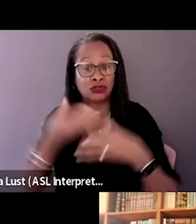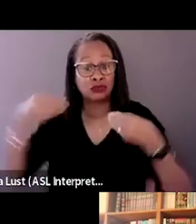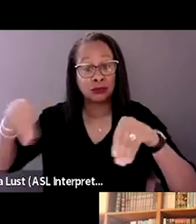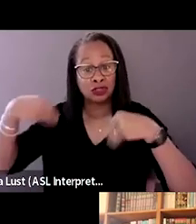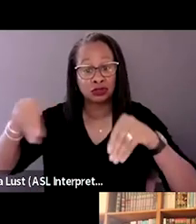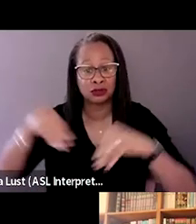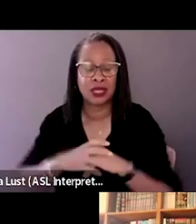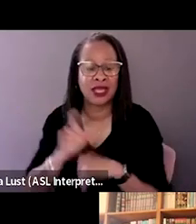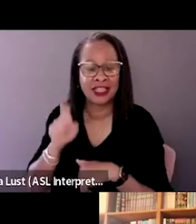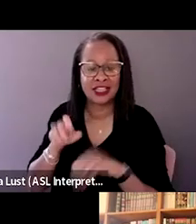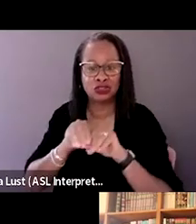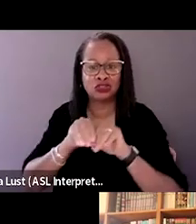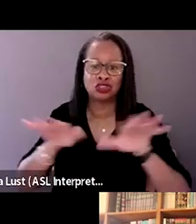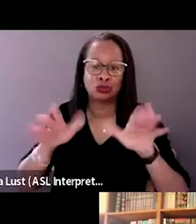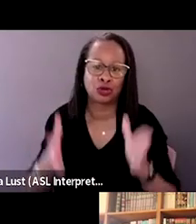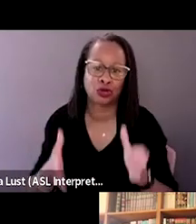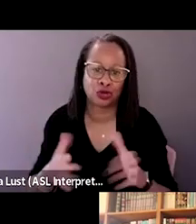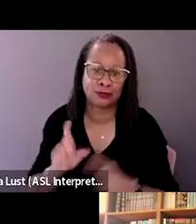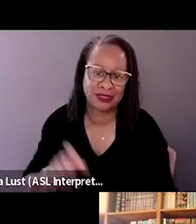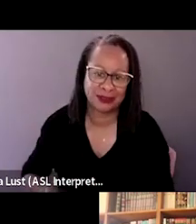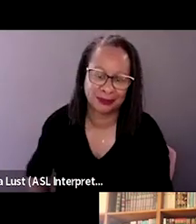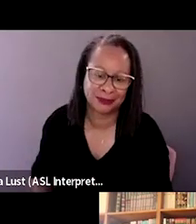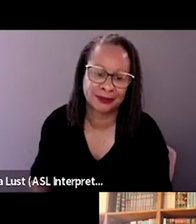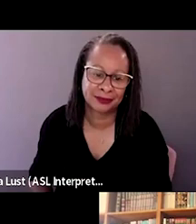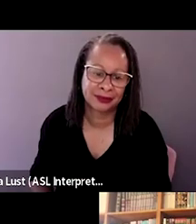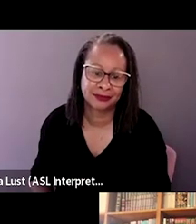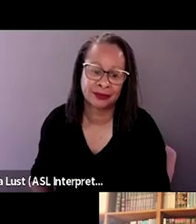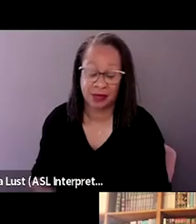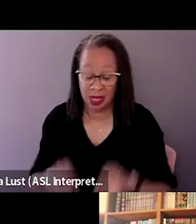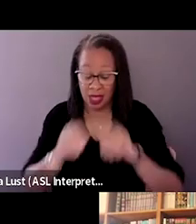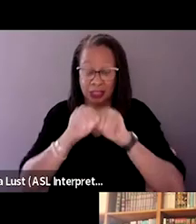you need a distributor, the distributor is going to share